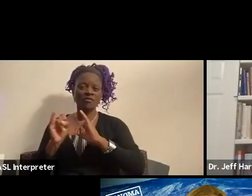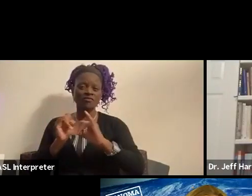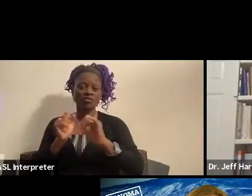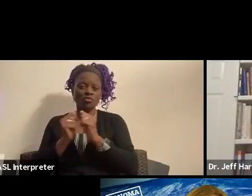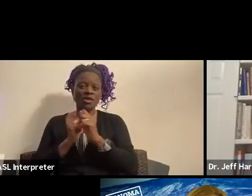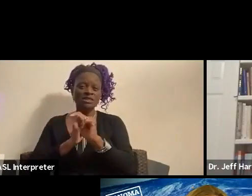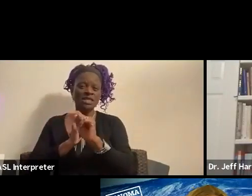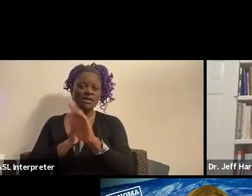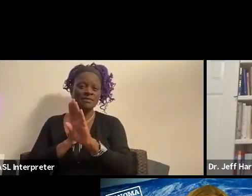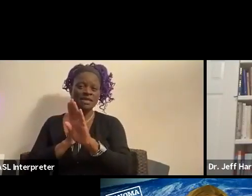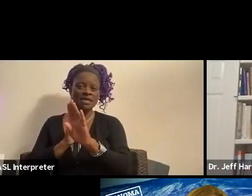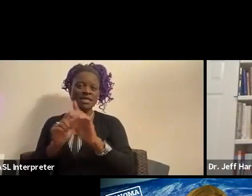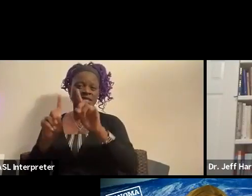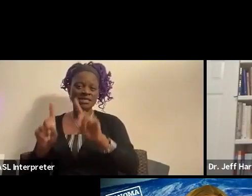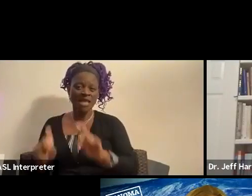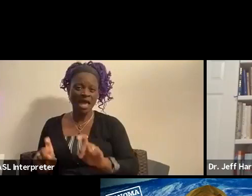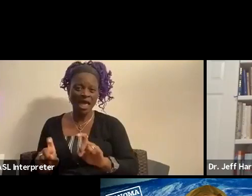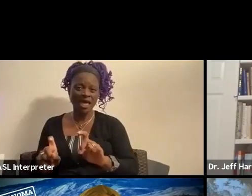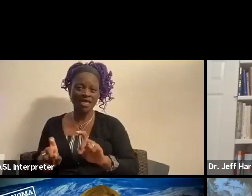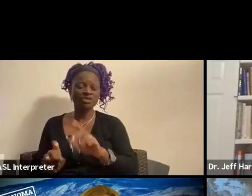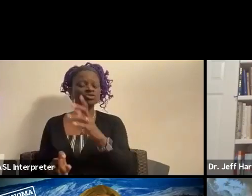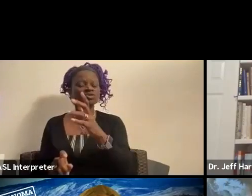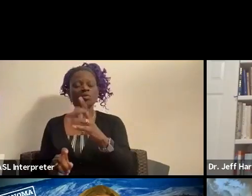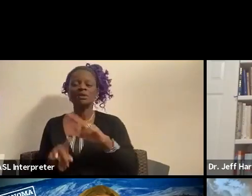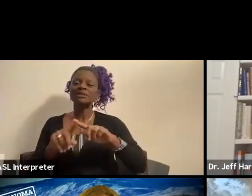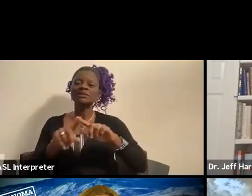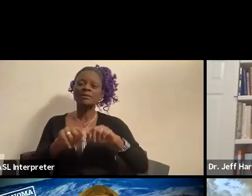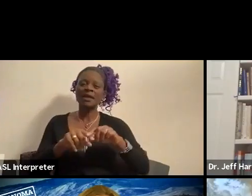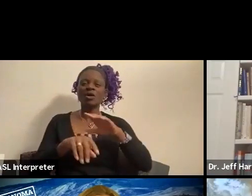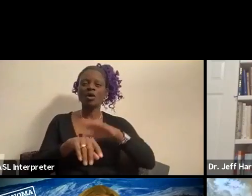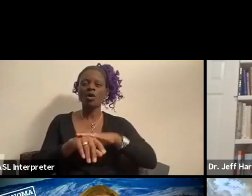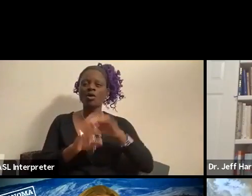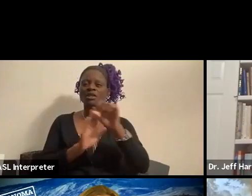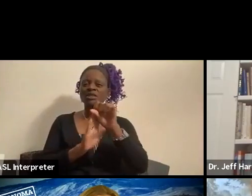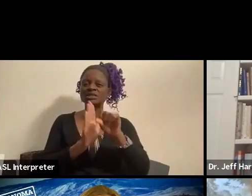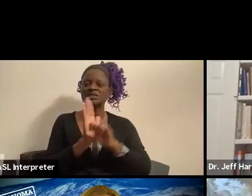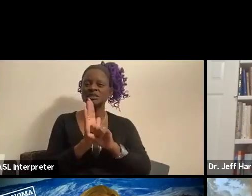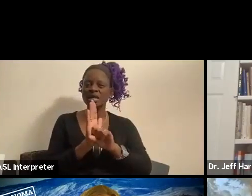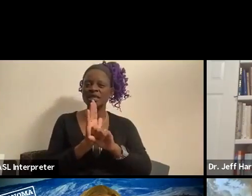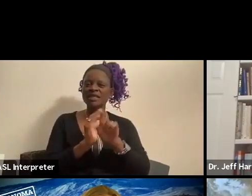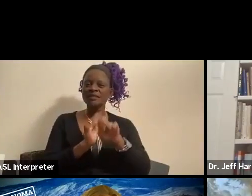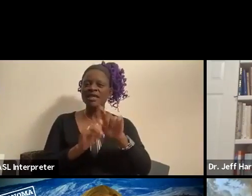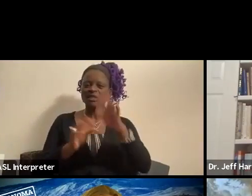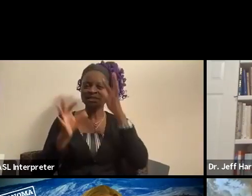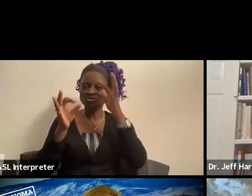it's a state state would have to make that decision at the legislative level. It's not it can't be made by the local